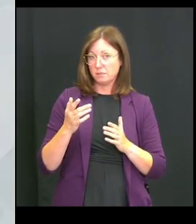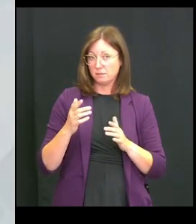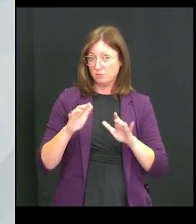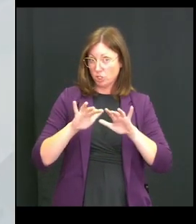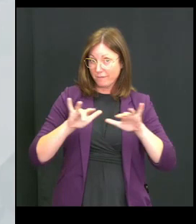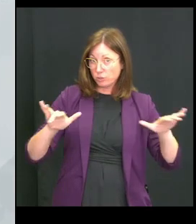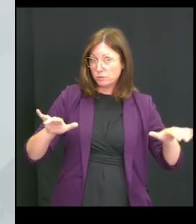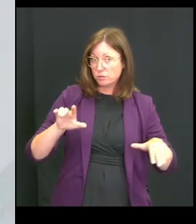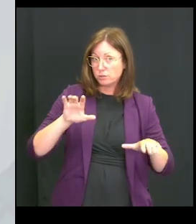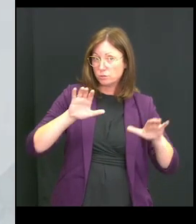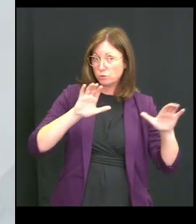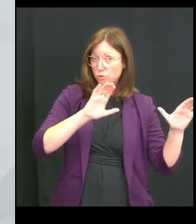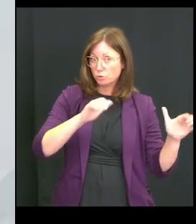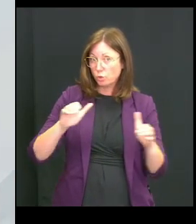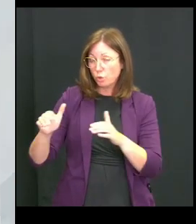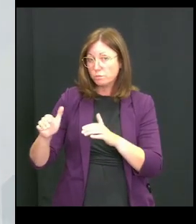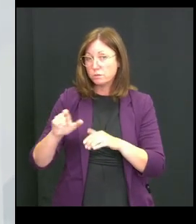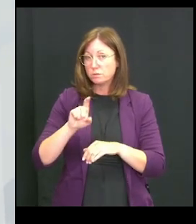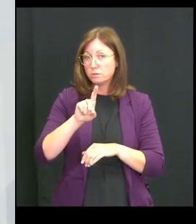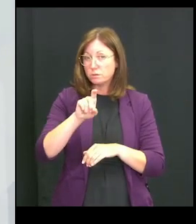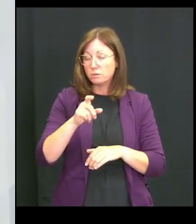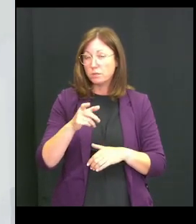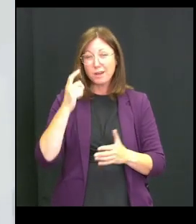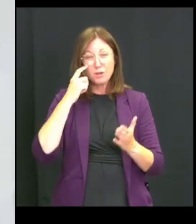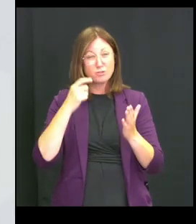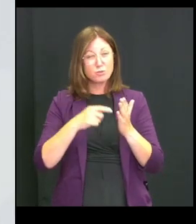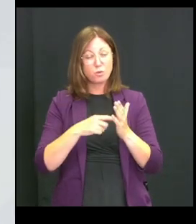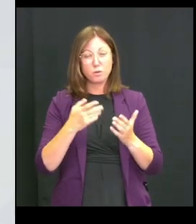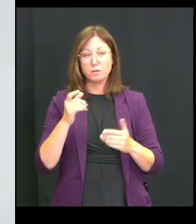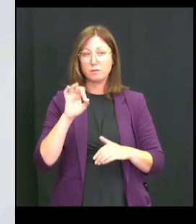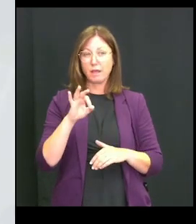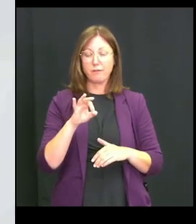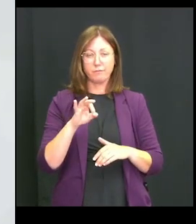and responses, and have you noticed differences among those participants,